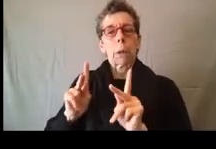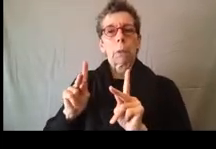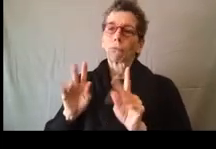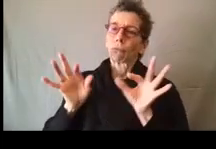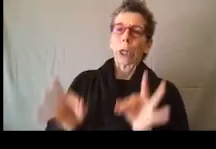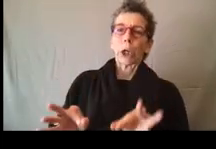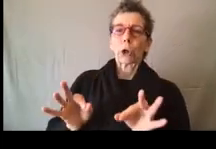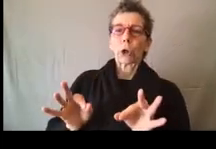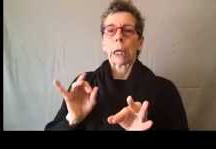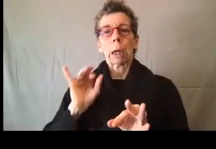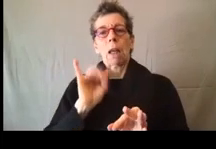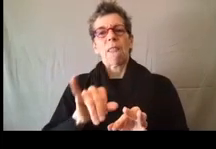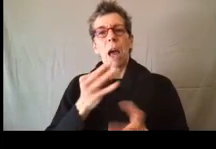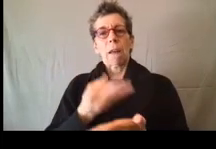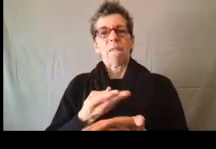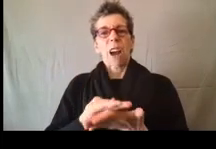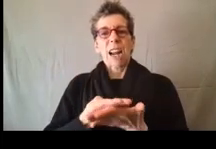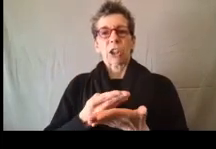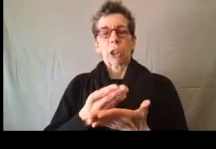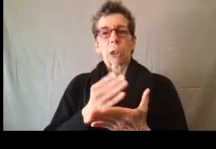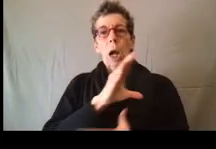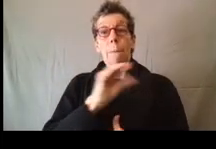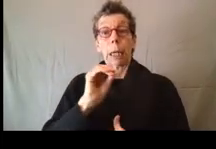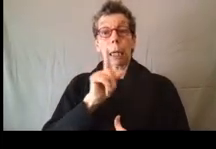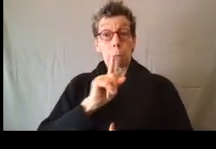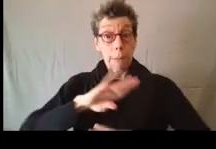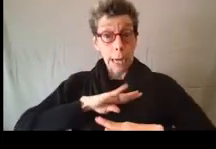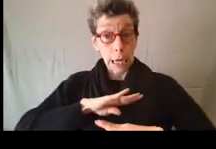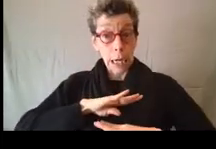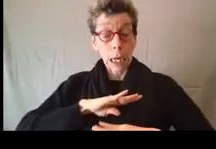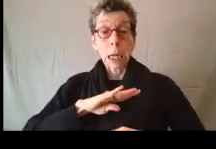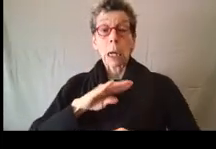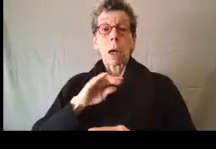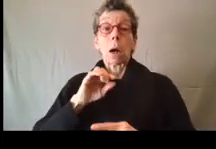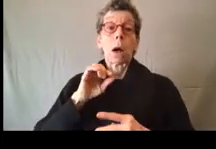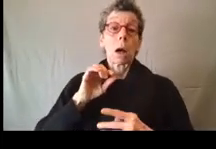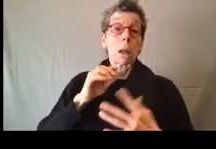financial institution was meeting them. Either the institution itself, community advocates